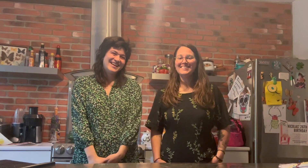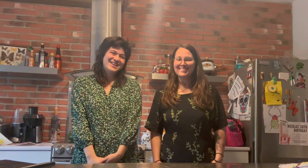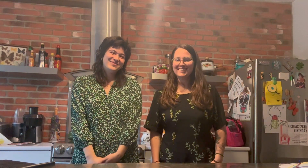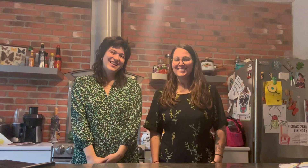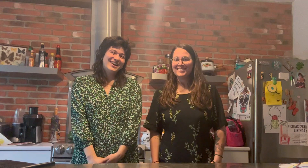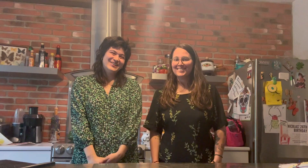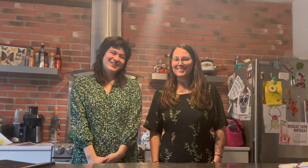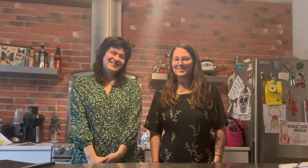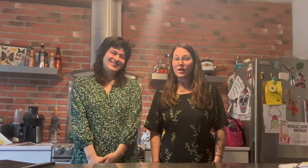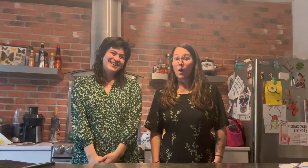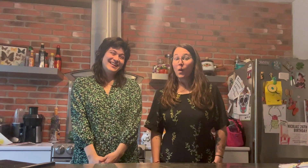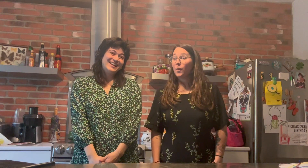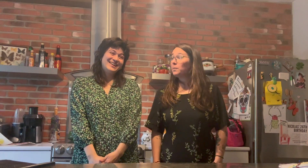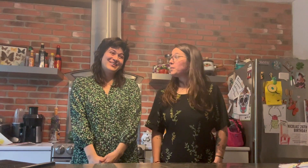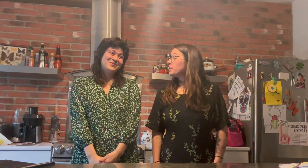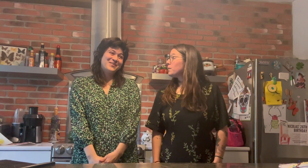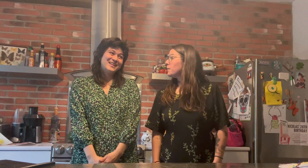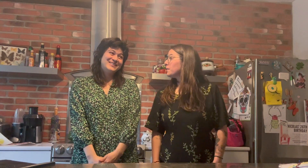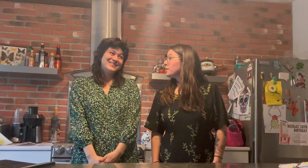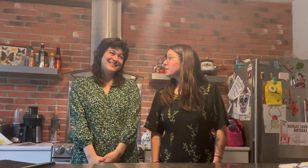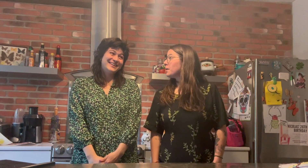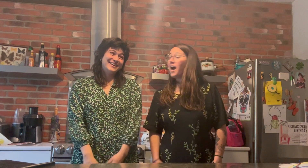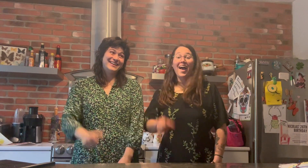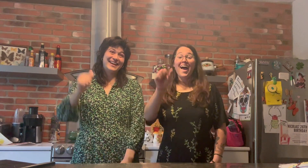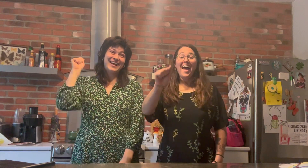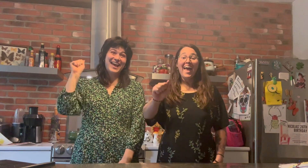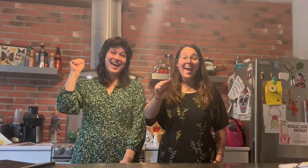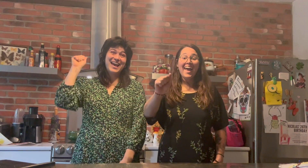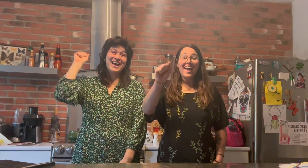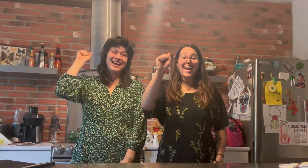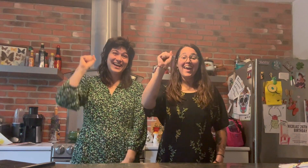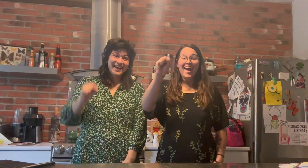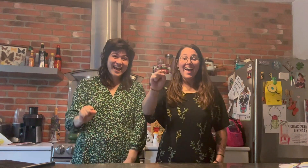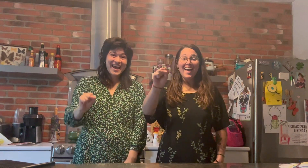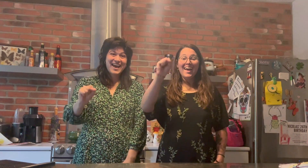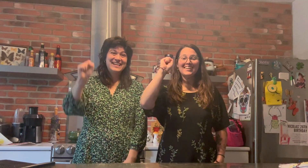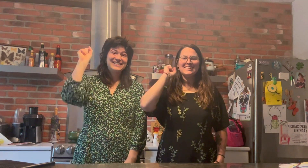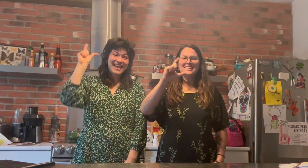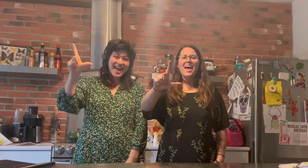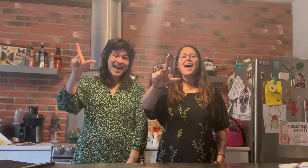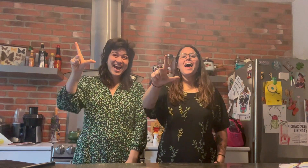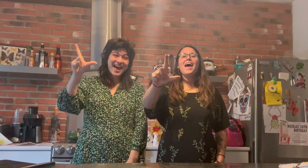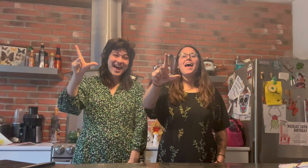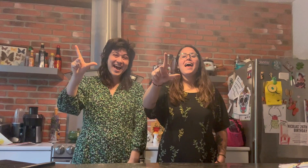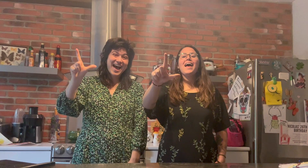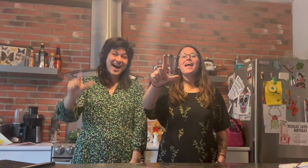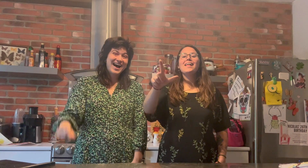Pis aujourd'hui on fait du ASL.